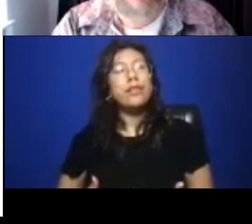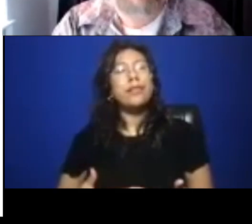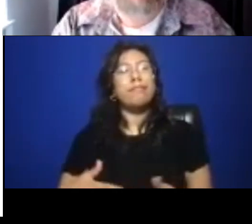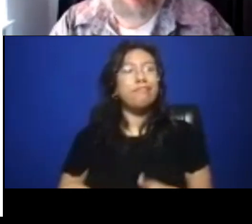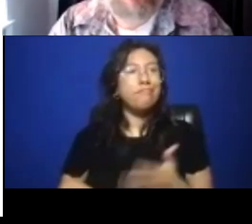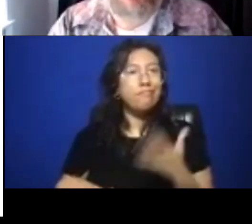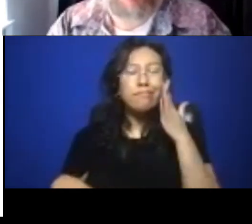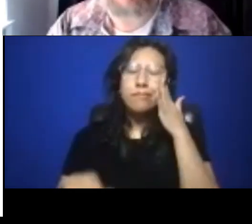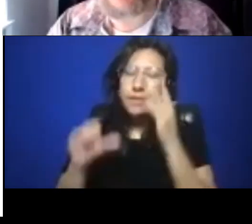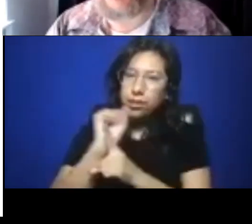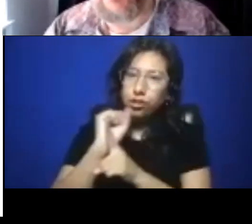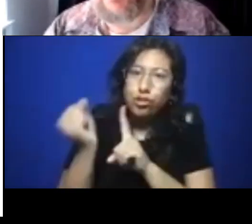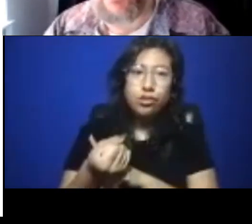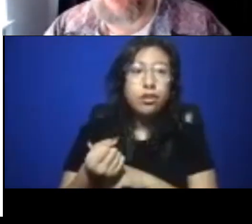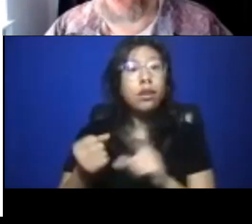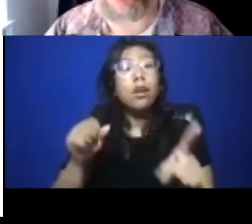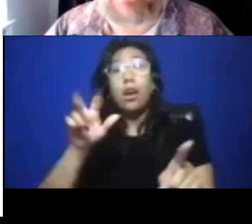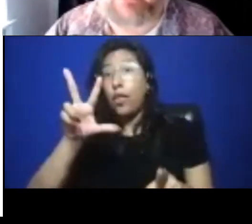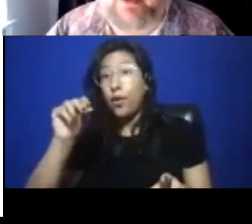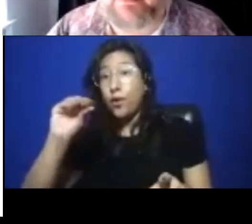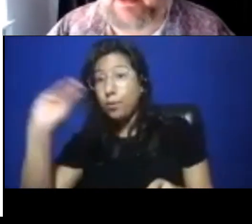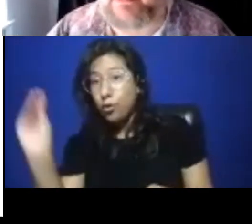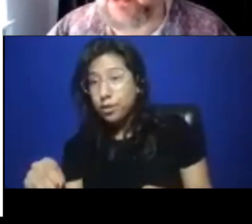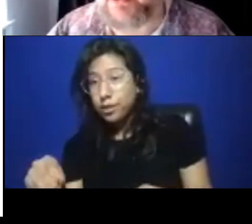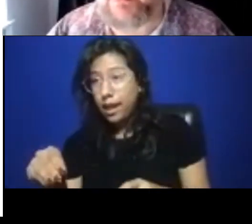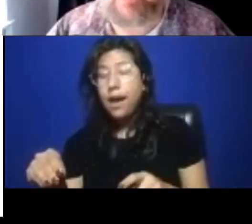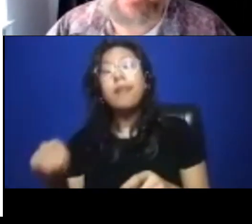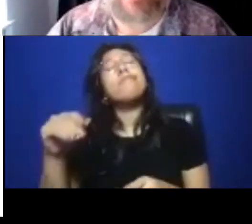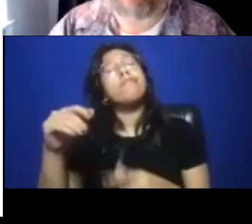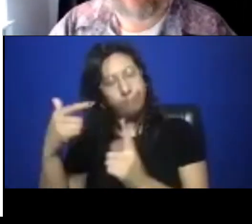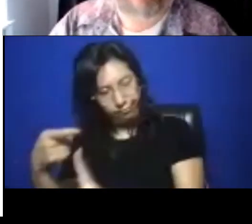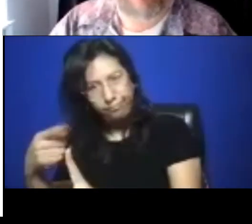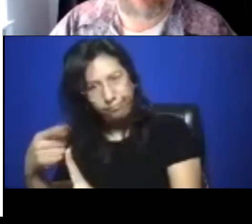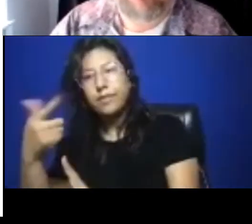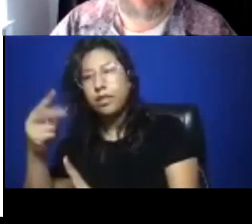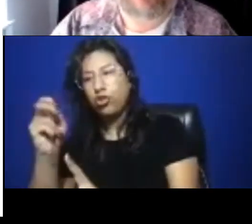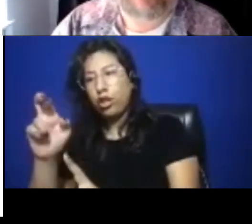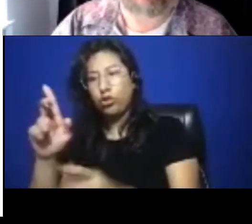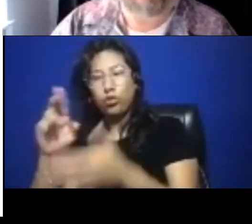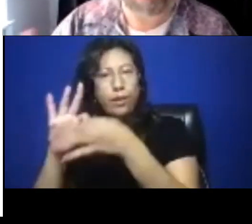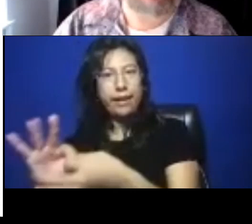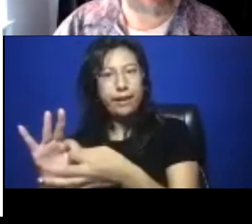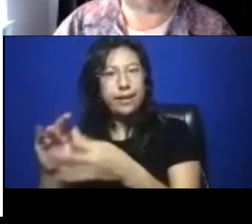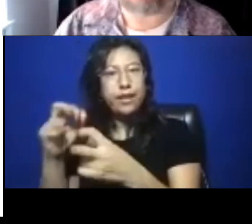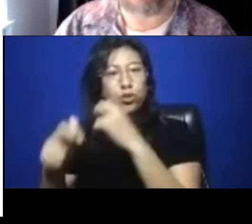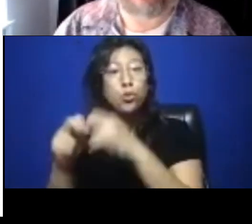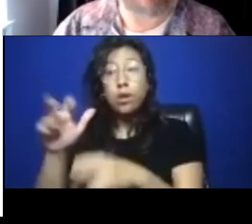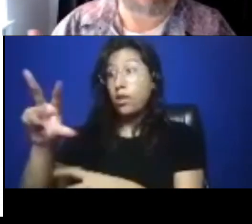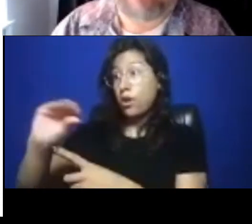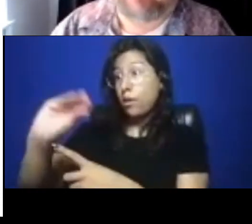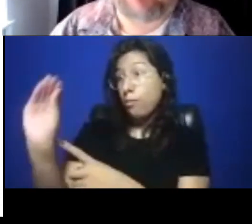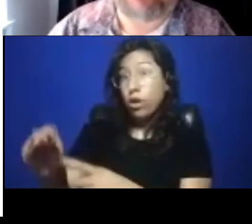and 30% were seeking care for gender related issues. And a lot of that 30% was about seeking a letter